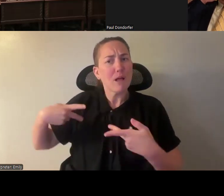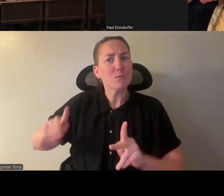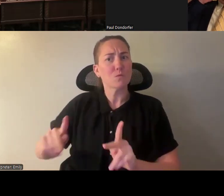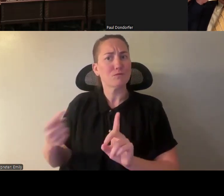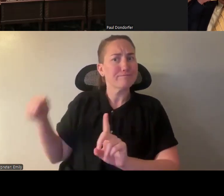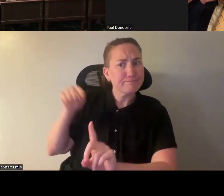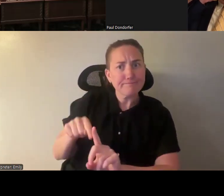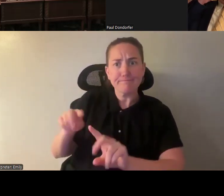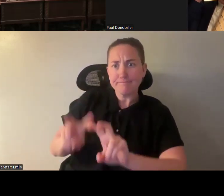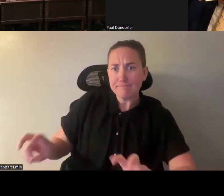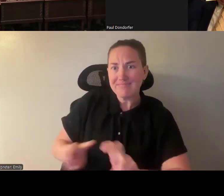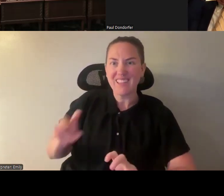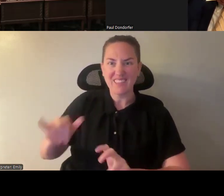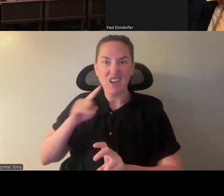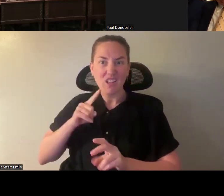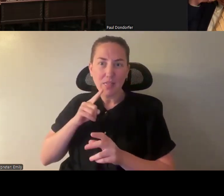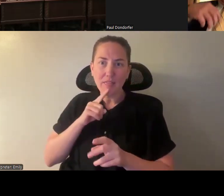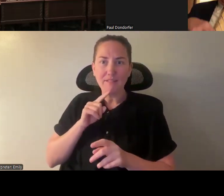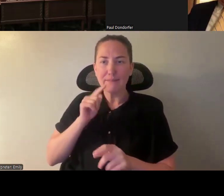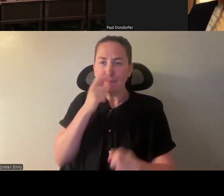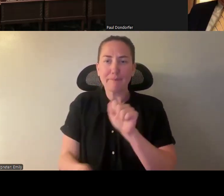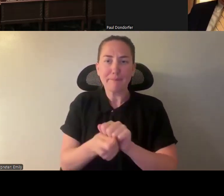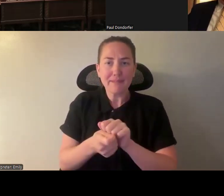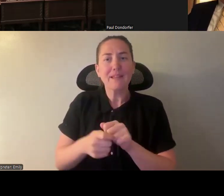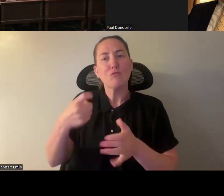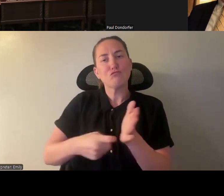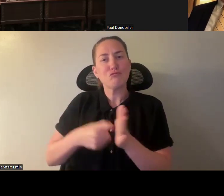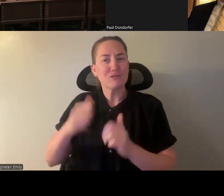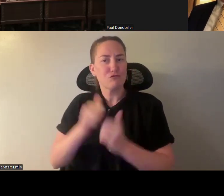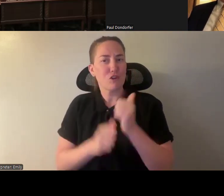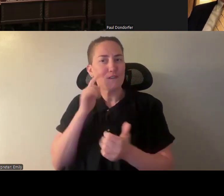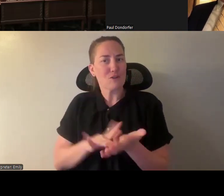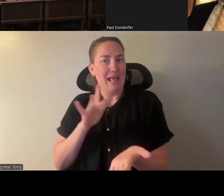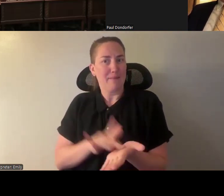the predatory pricing structure of the tablets because this is how they're making their money